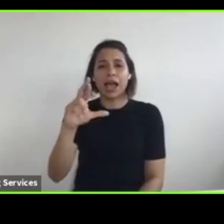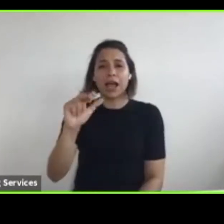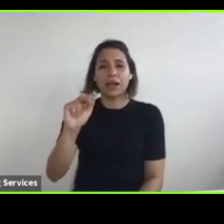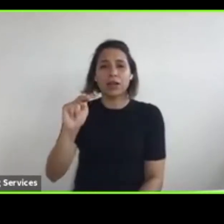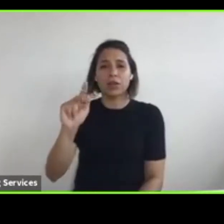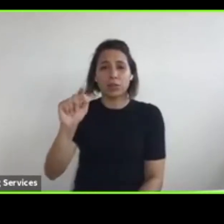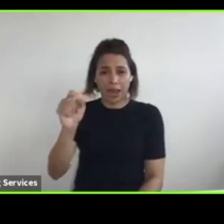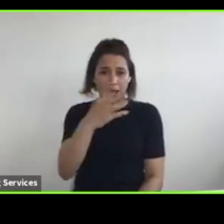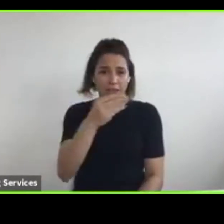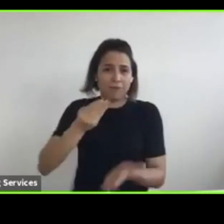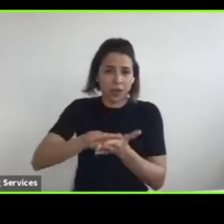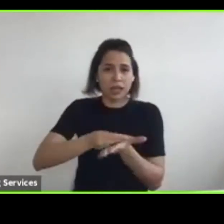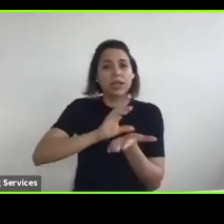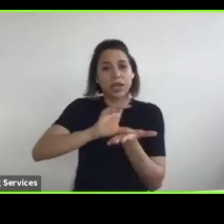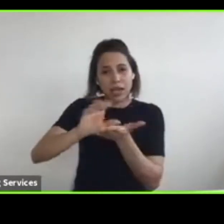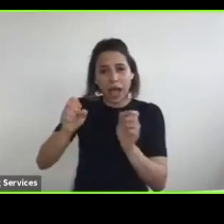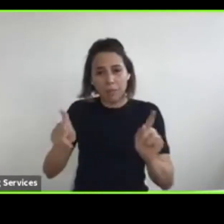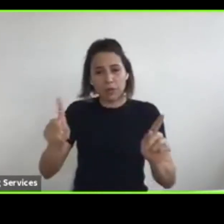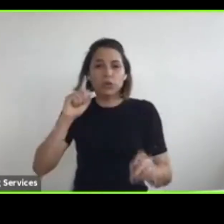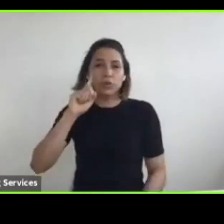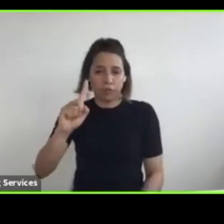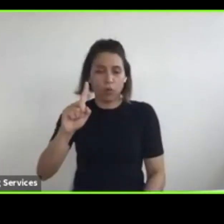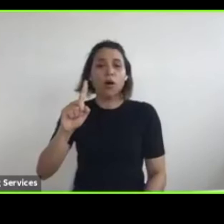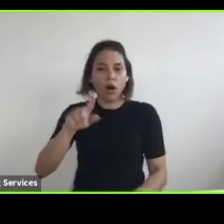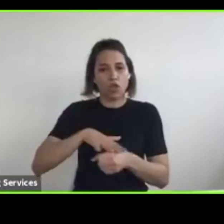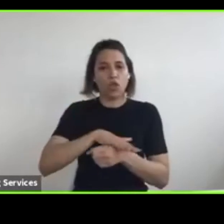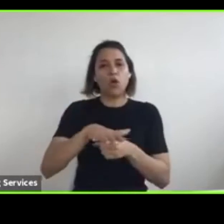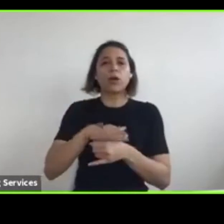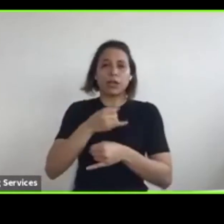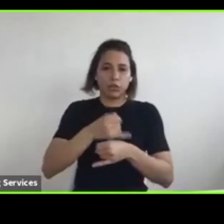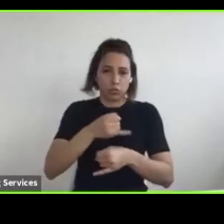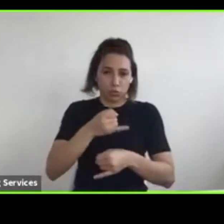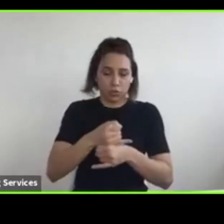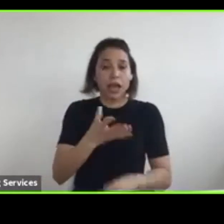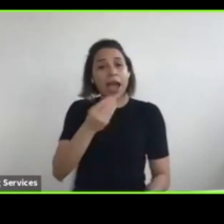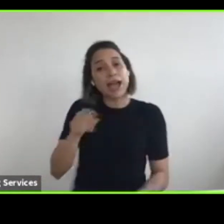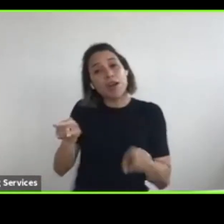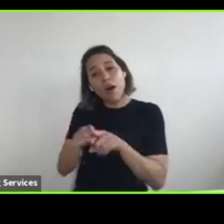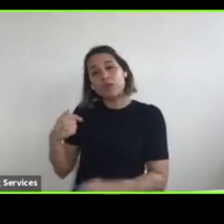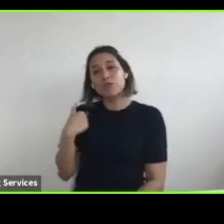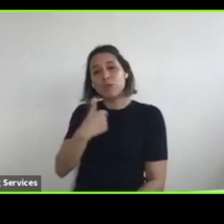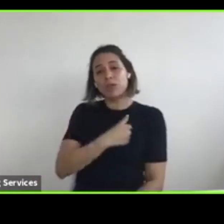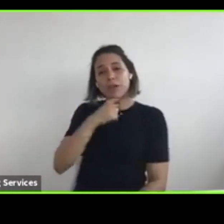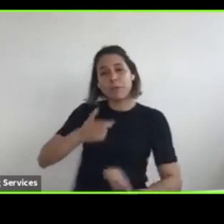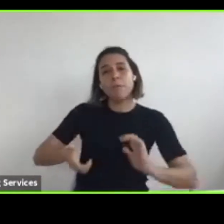WE HAVE PARTNERED WITH OUR CITY, STATE, AND NATIONAL PARTNERS TO ADVOCATE ON BEHALF OF DANCE, ARTS, AND CULTURAL